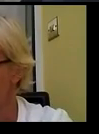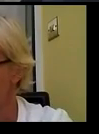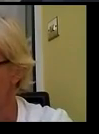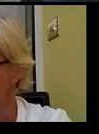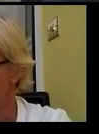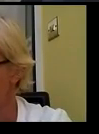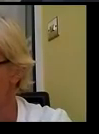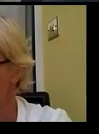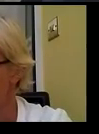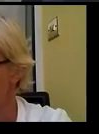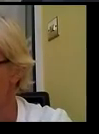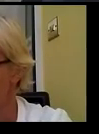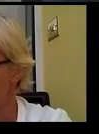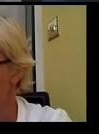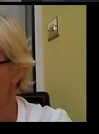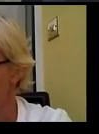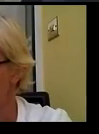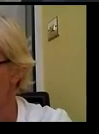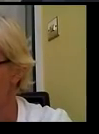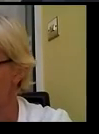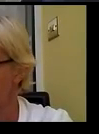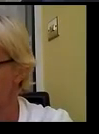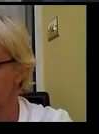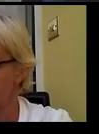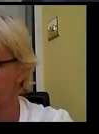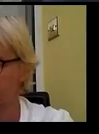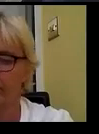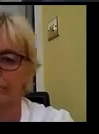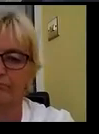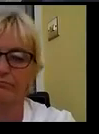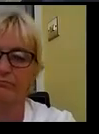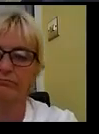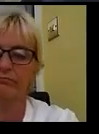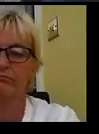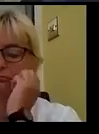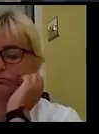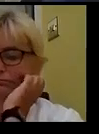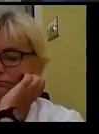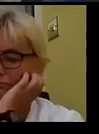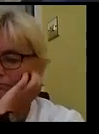decided that PCS should have its own 5 tests about what needed to be achieved